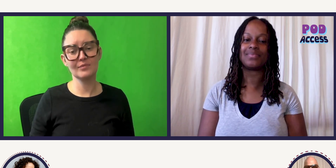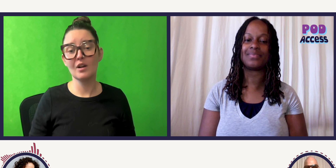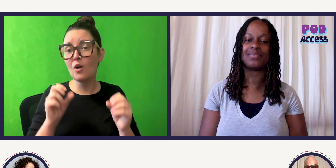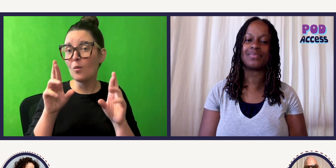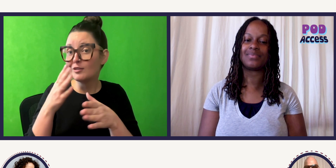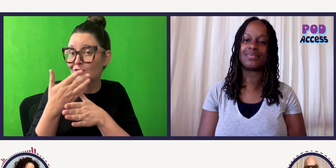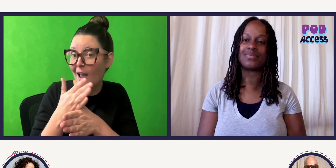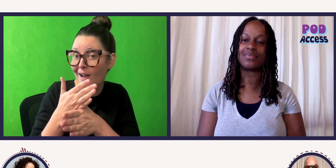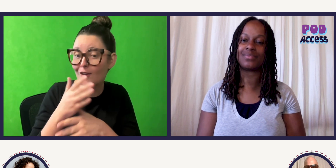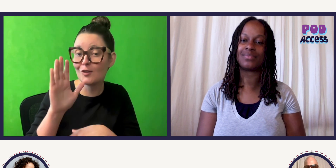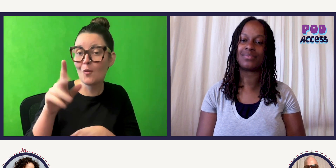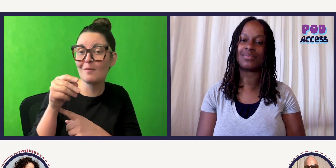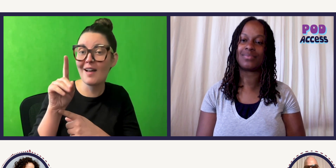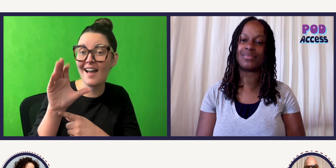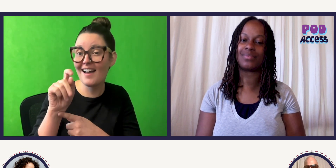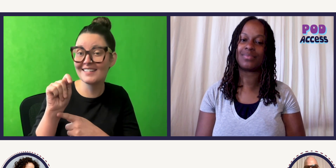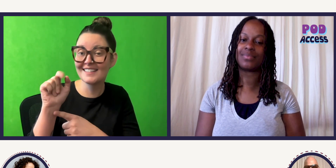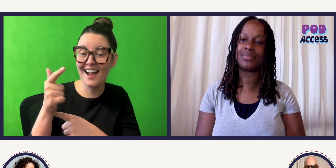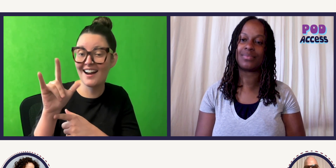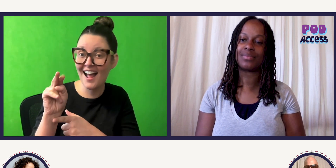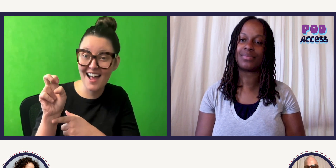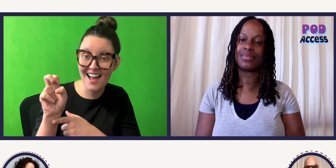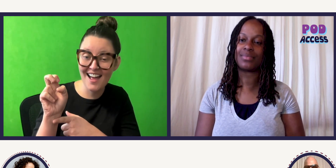Or share your podcast tagline. [crunches the pickle]